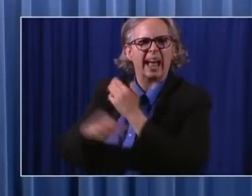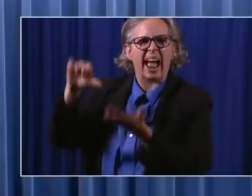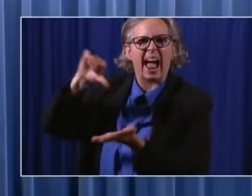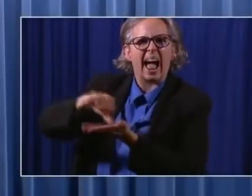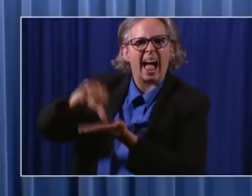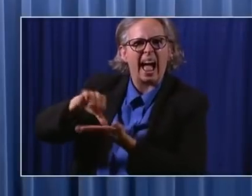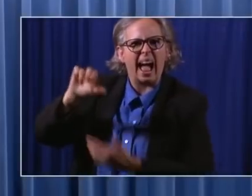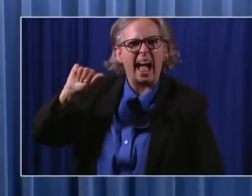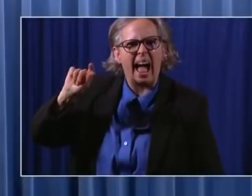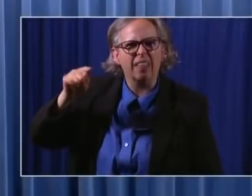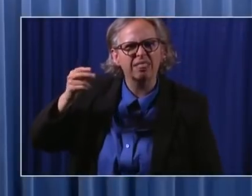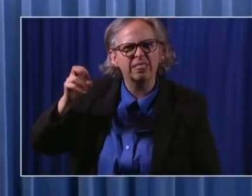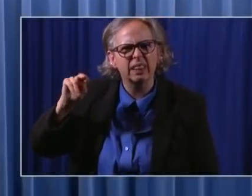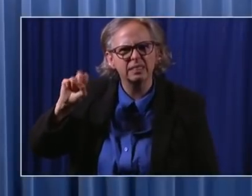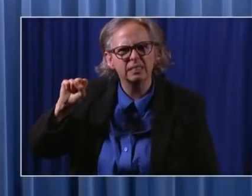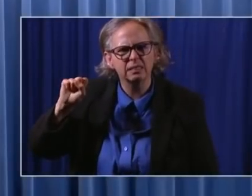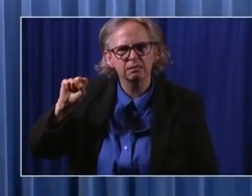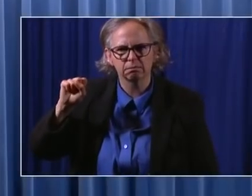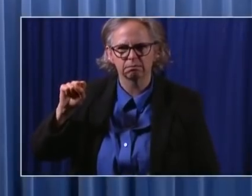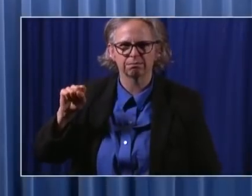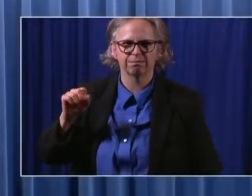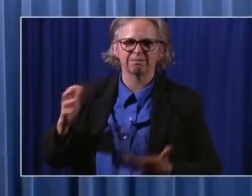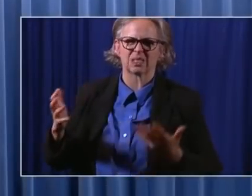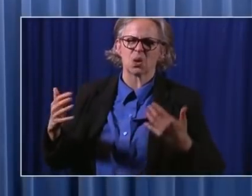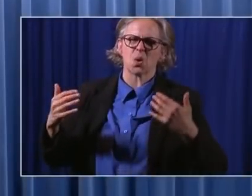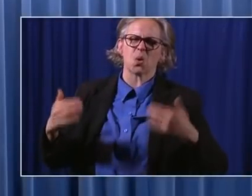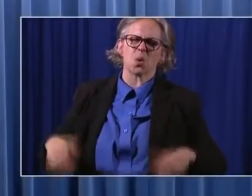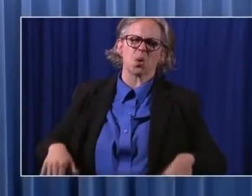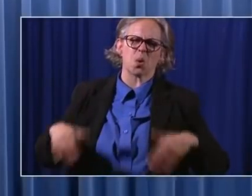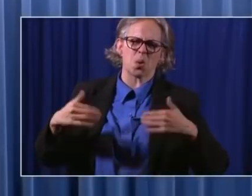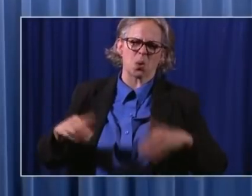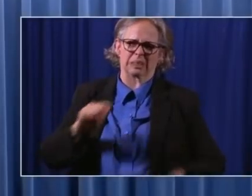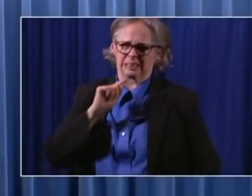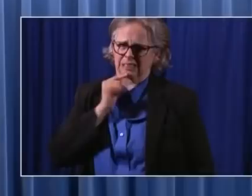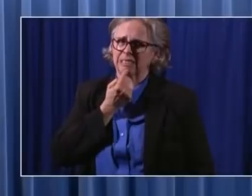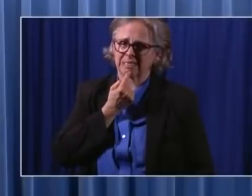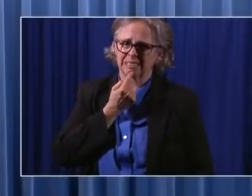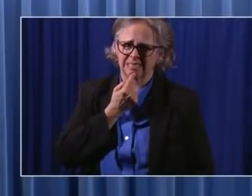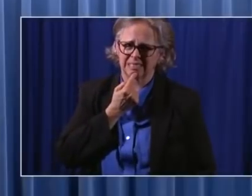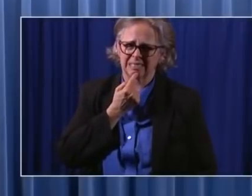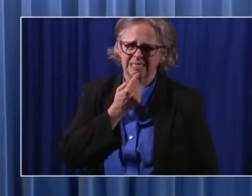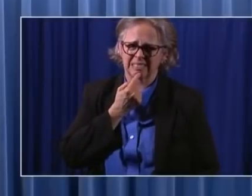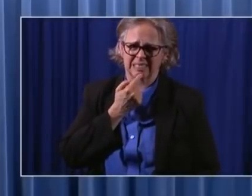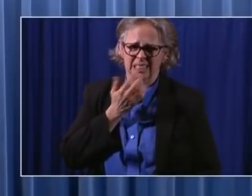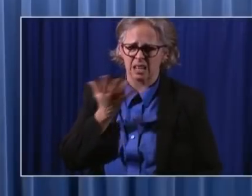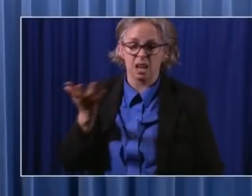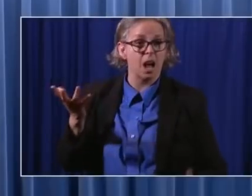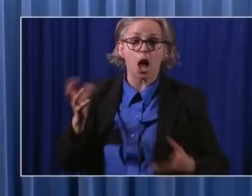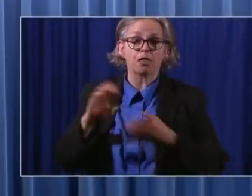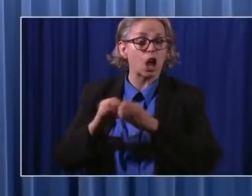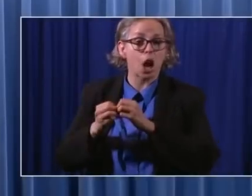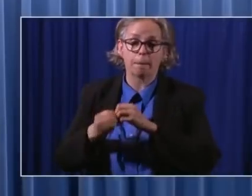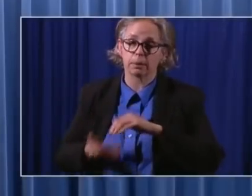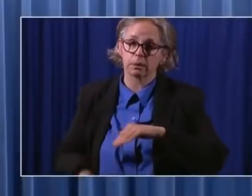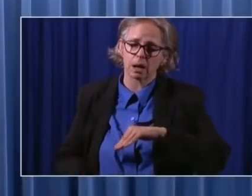TAKEN THEM OFF THE WATCH LIST. LET'S GO TO ATHENS COUNTY.